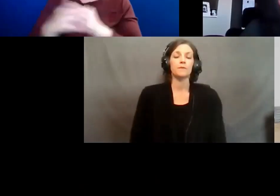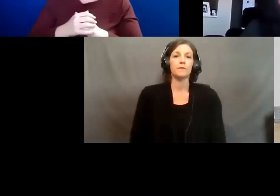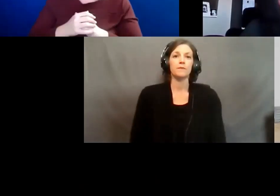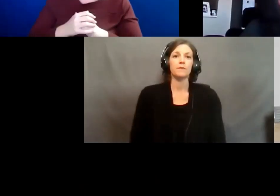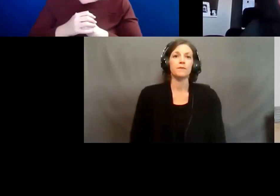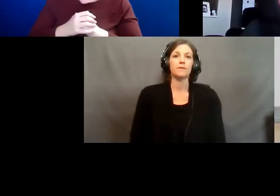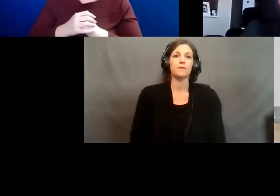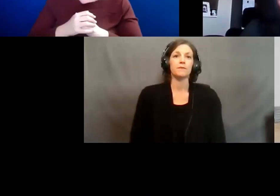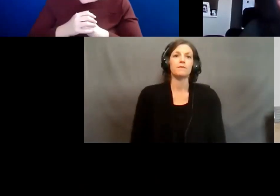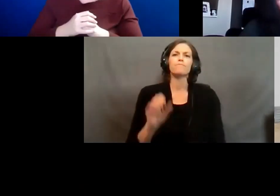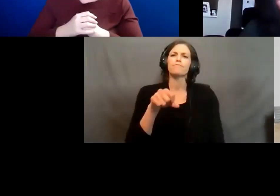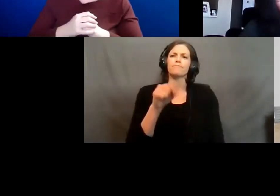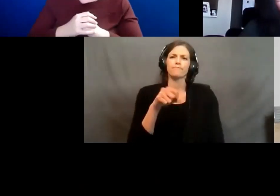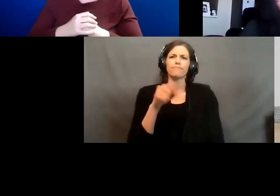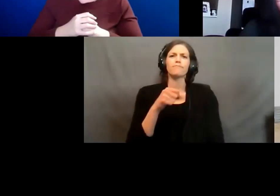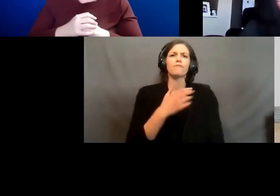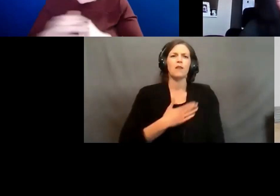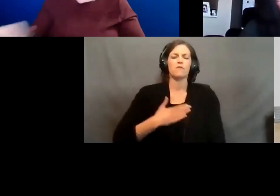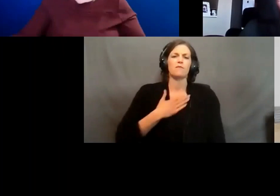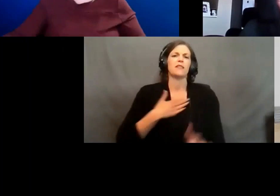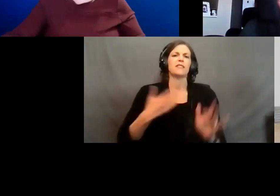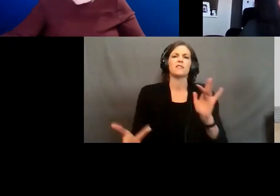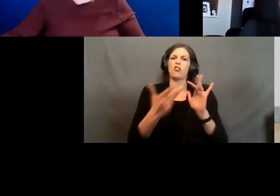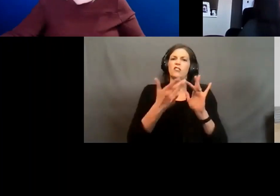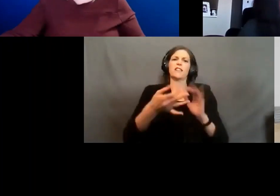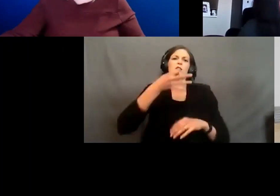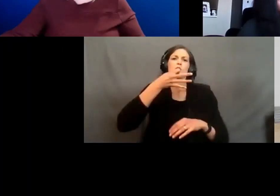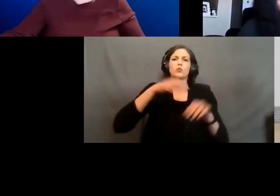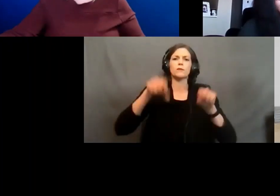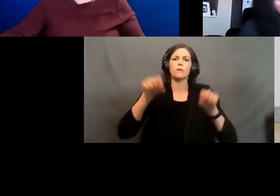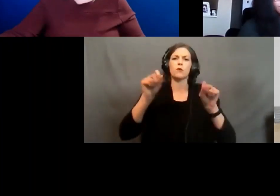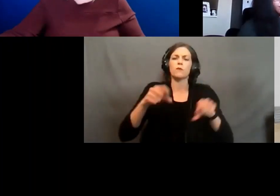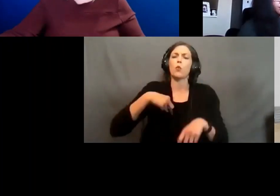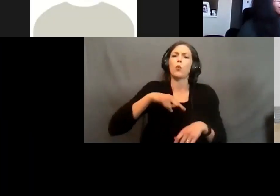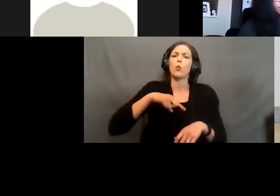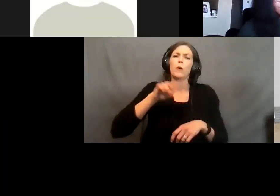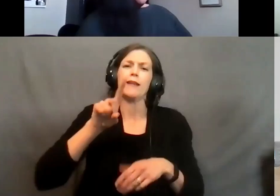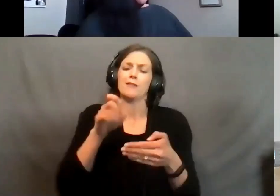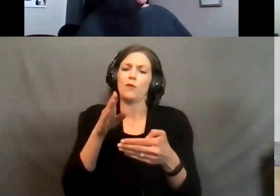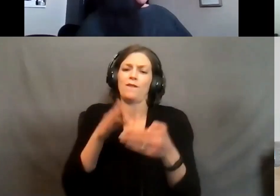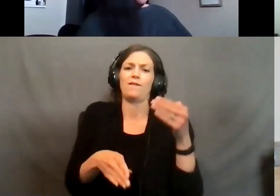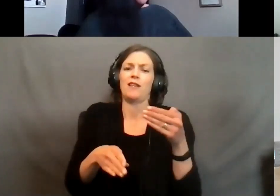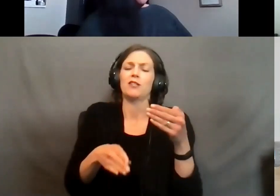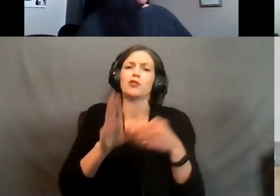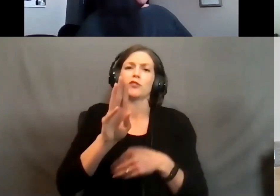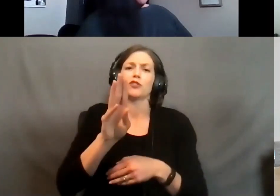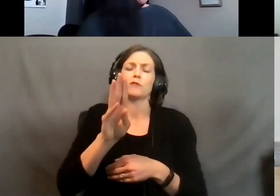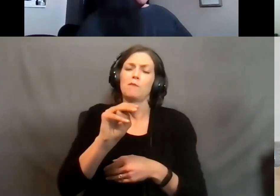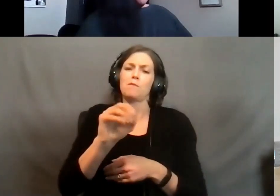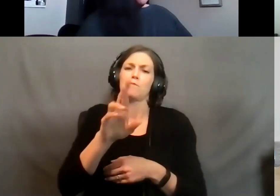contact us as soon as possible. We need to get 13:01:26 that wrapped up by March 25, as well. So